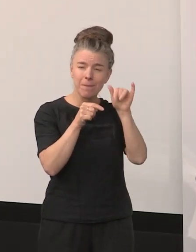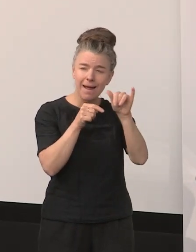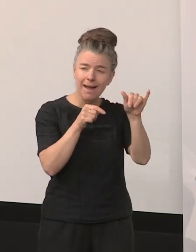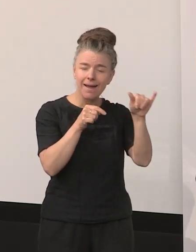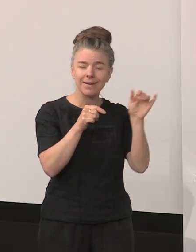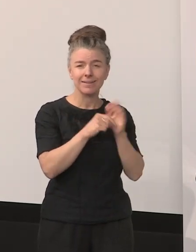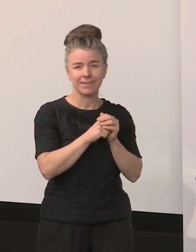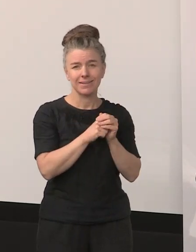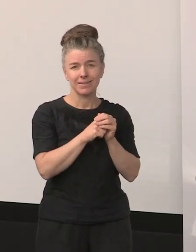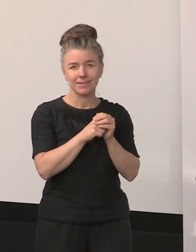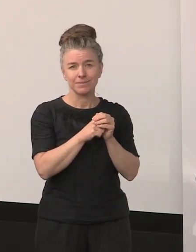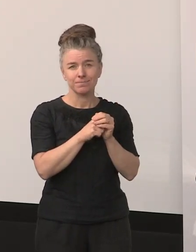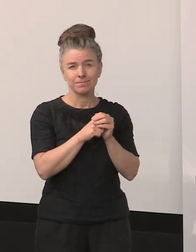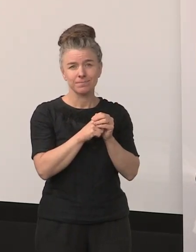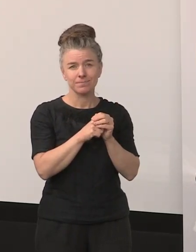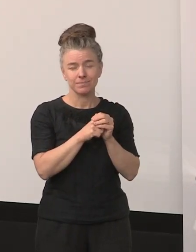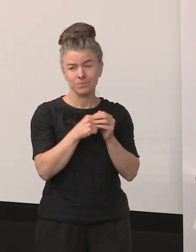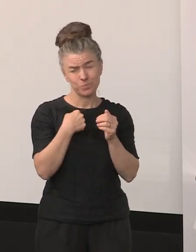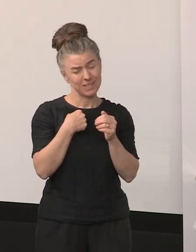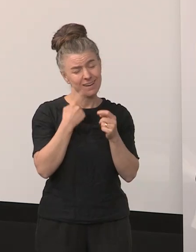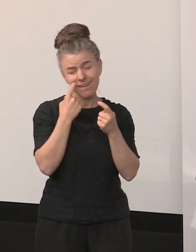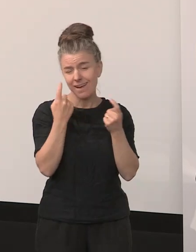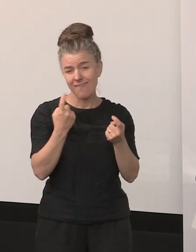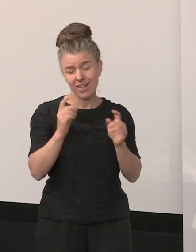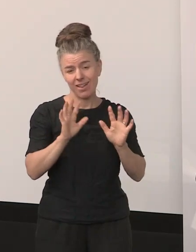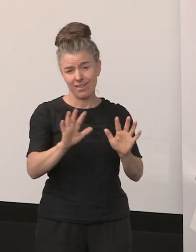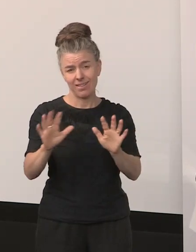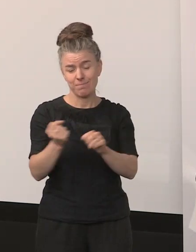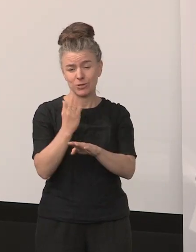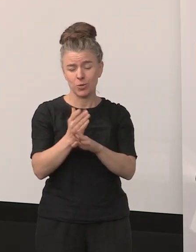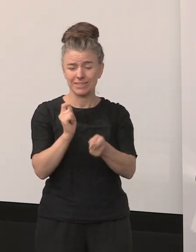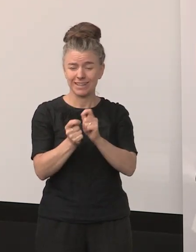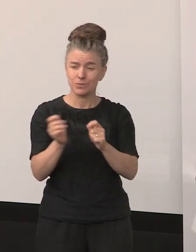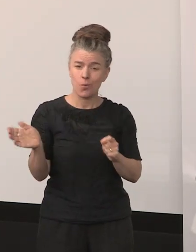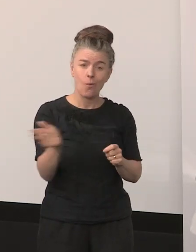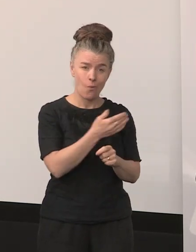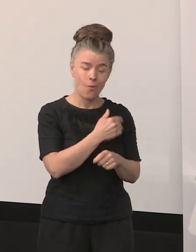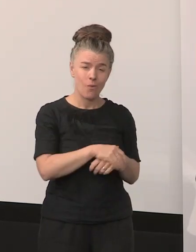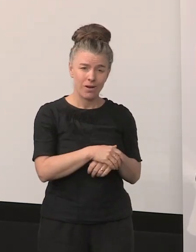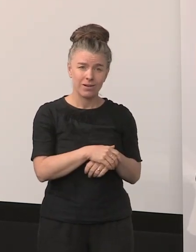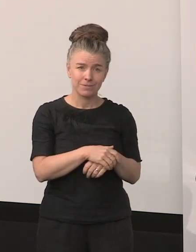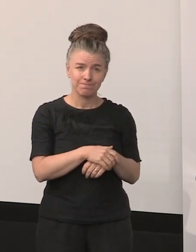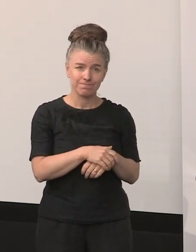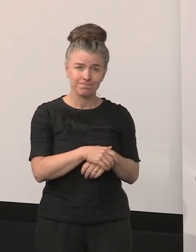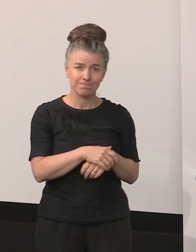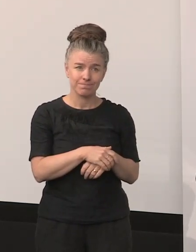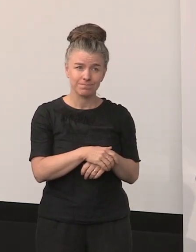border, there will be precautions on the flights, but we are really taking this,